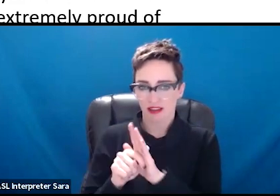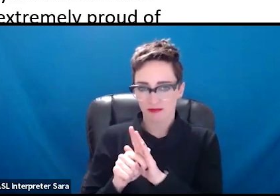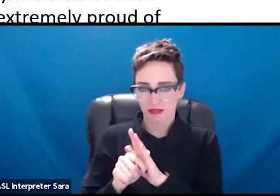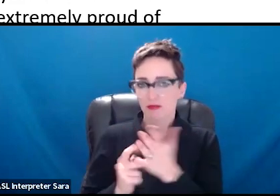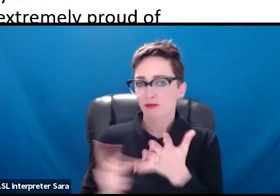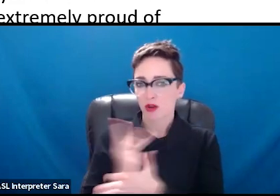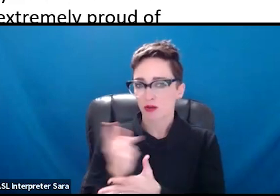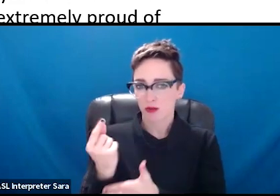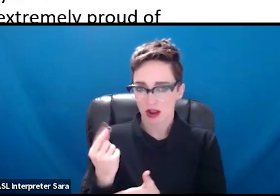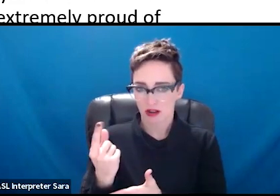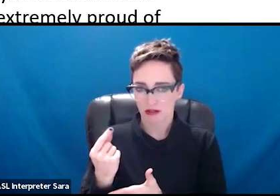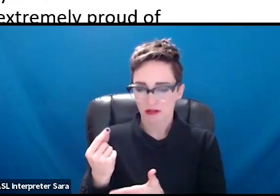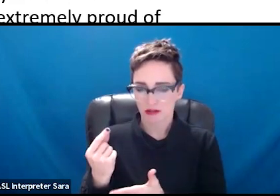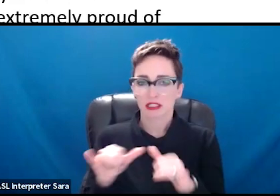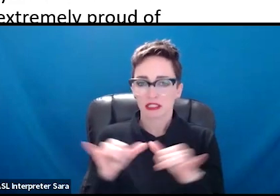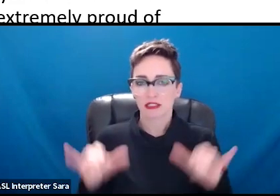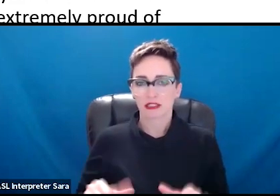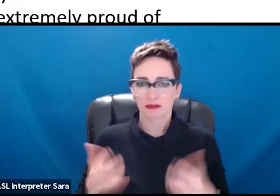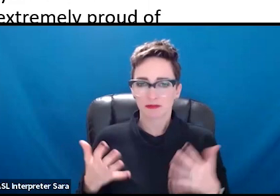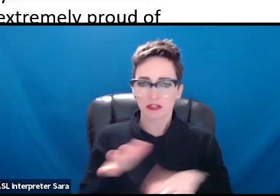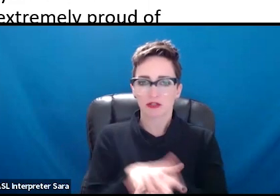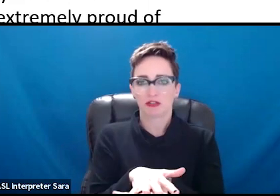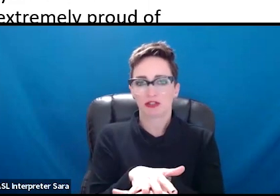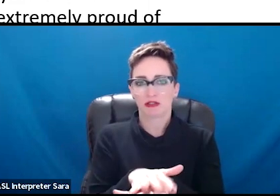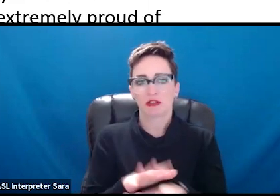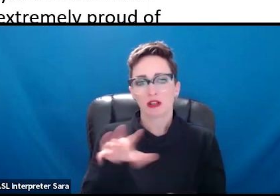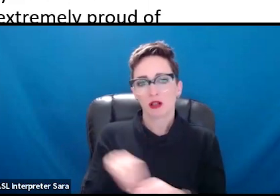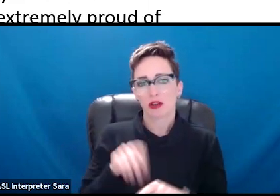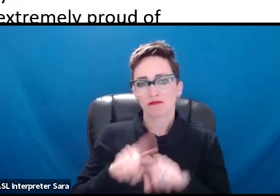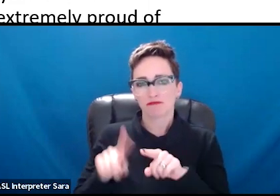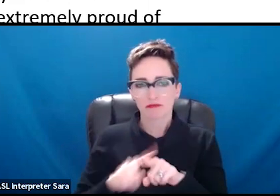his priorities were systems integration across the continuum of care